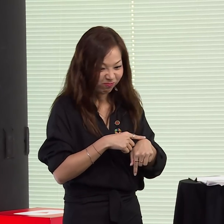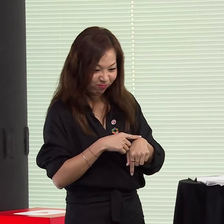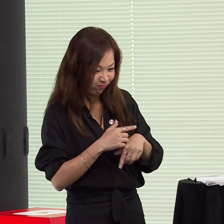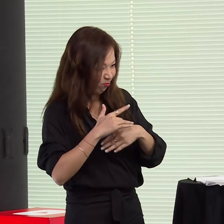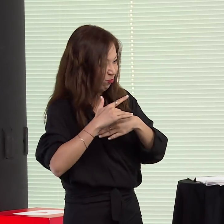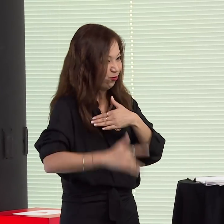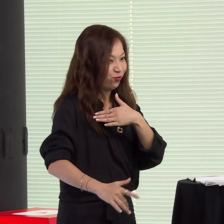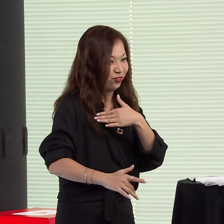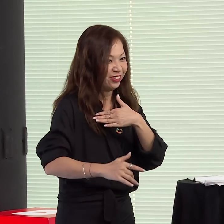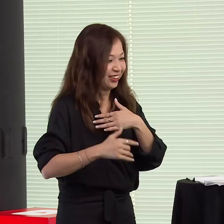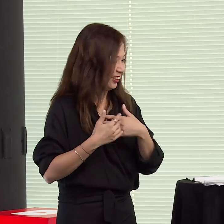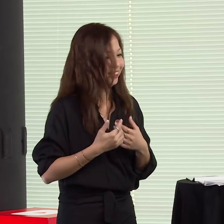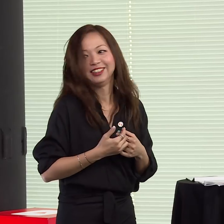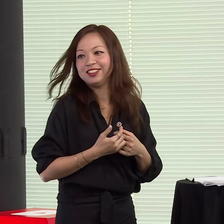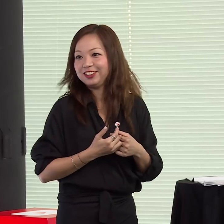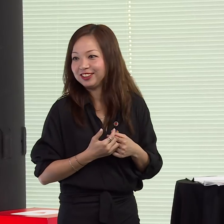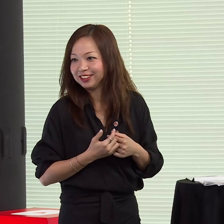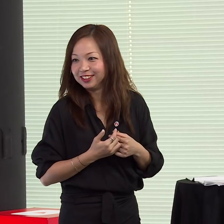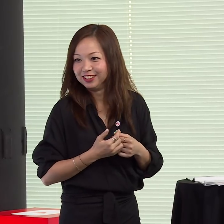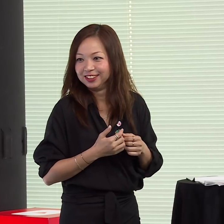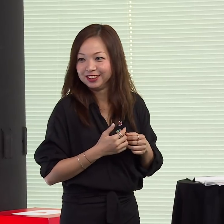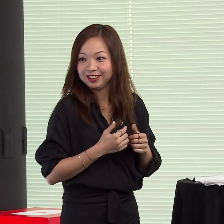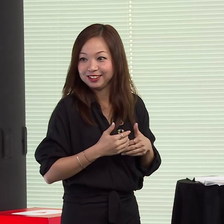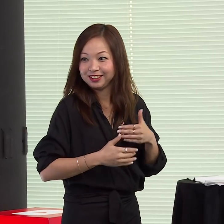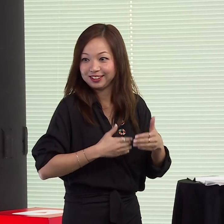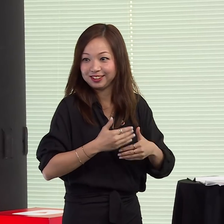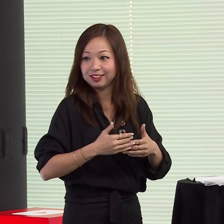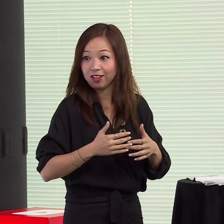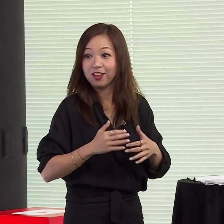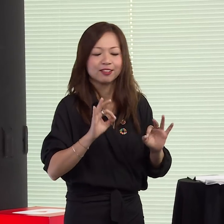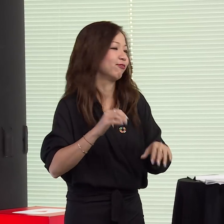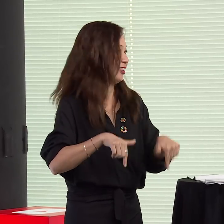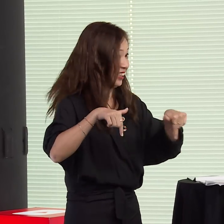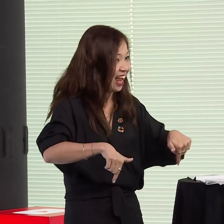second act have another performance and I'm sure you will enjoy that.